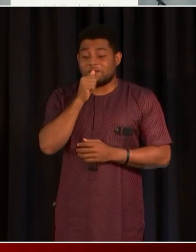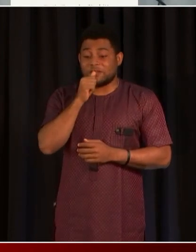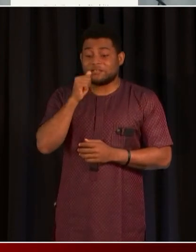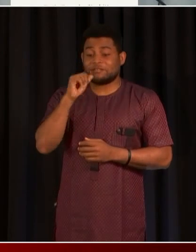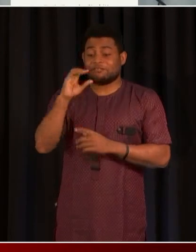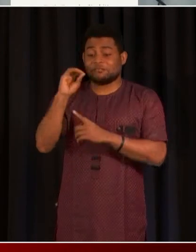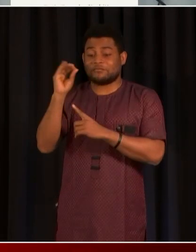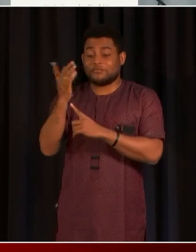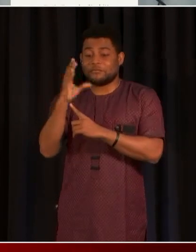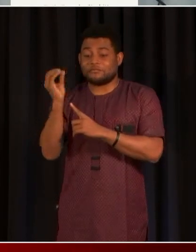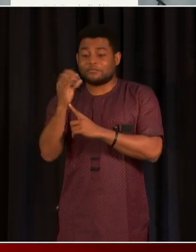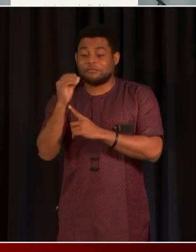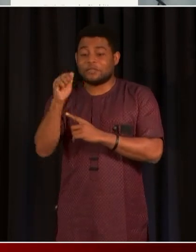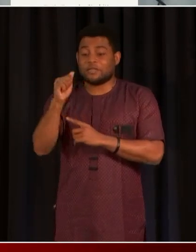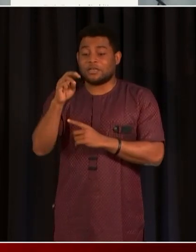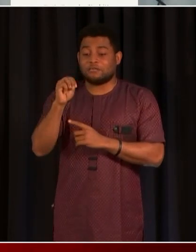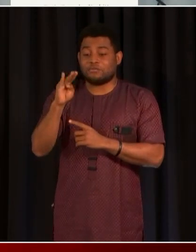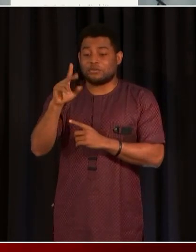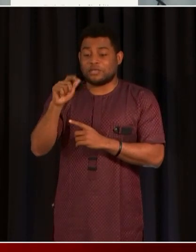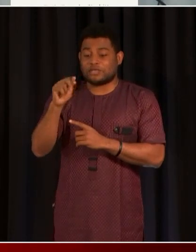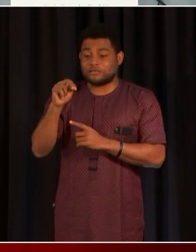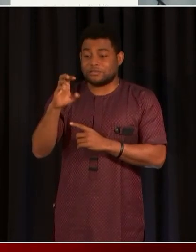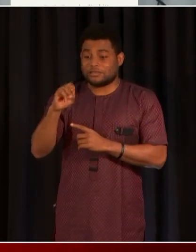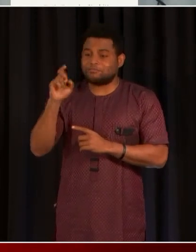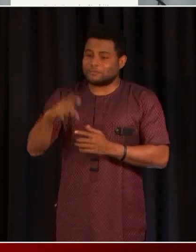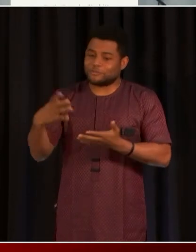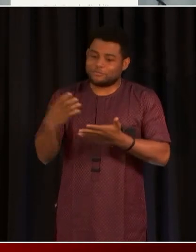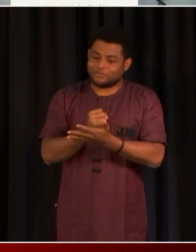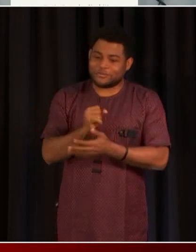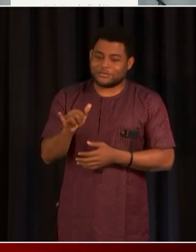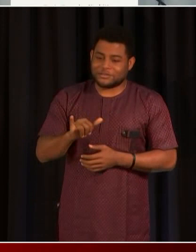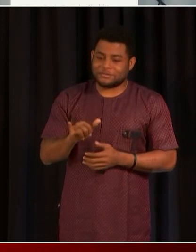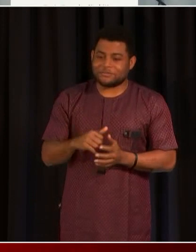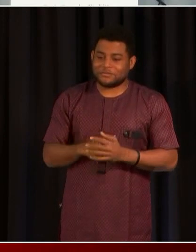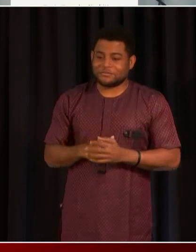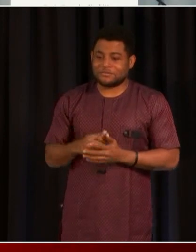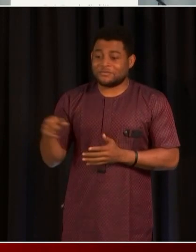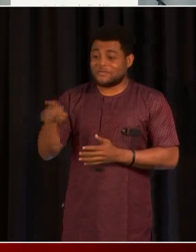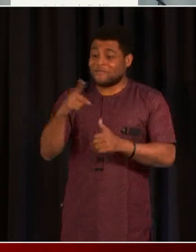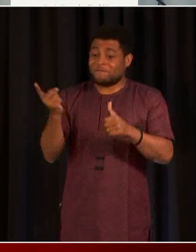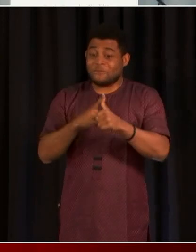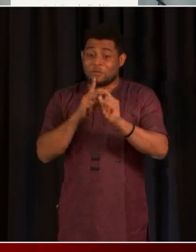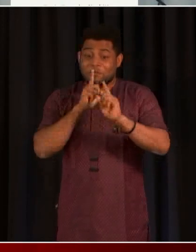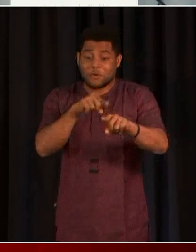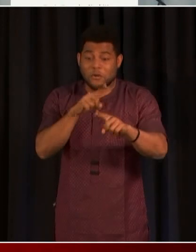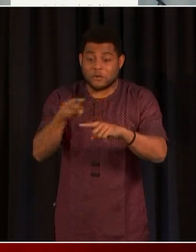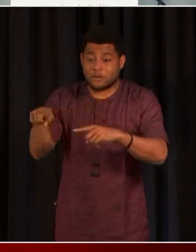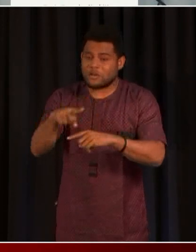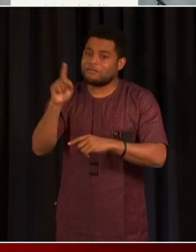who are often the first people that some of our residents encounter when they need to receive emergency